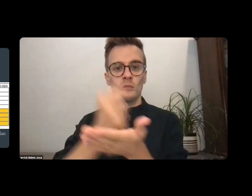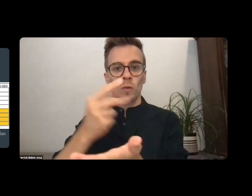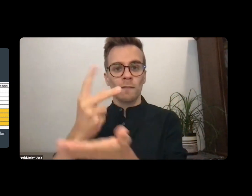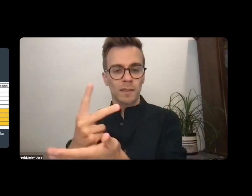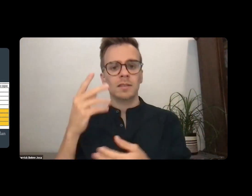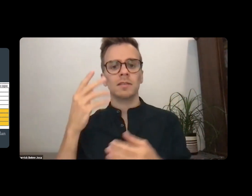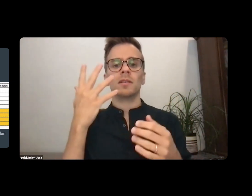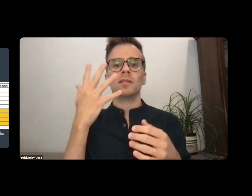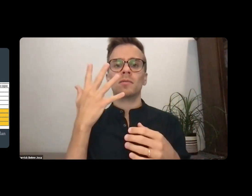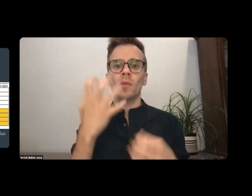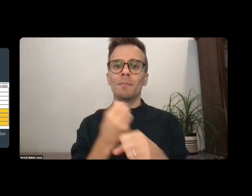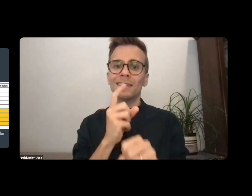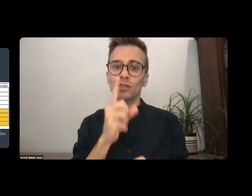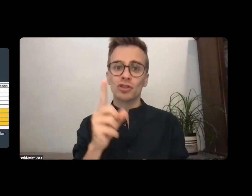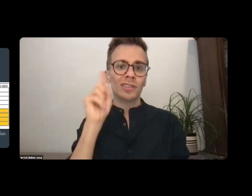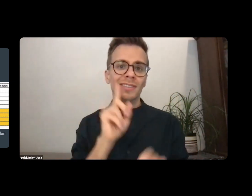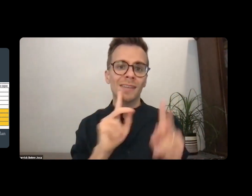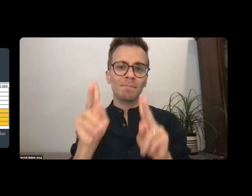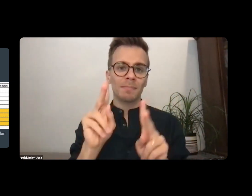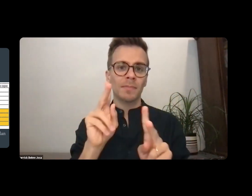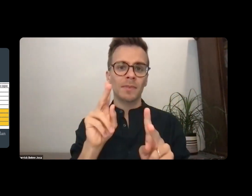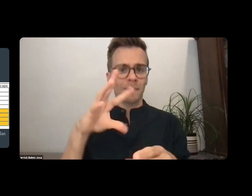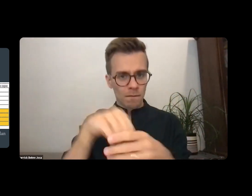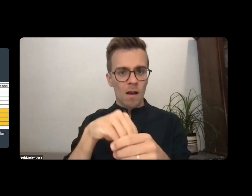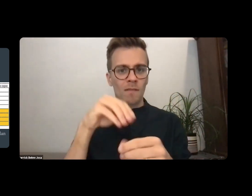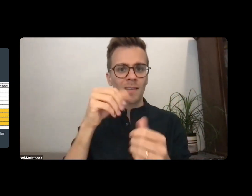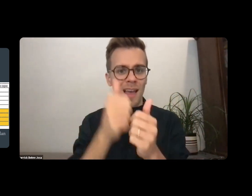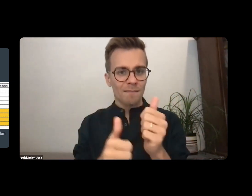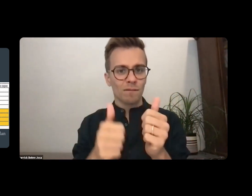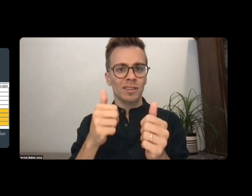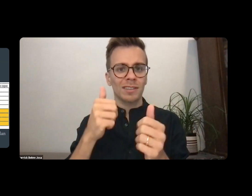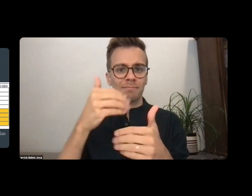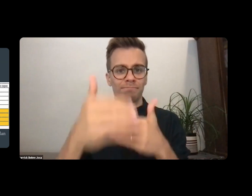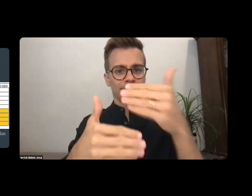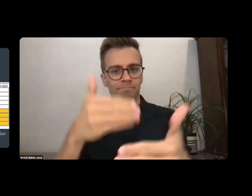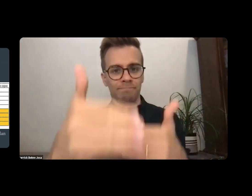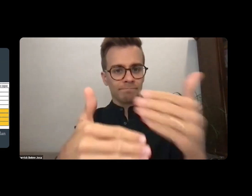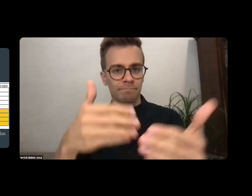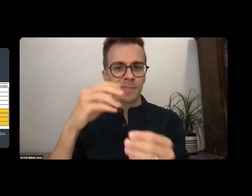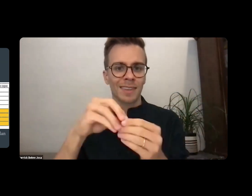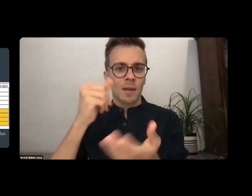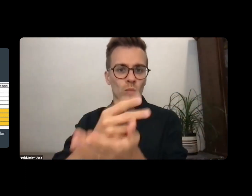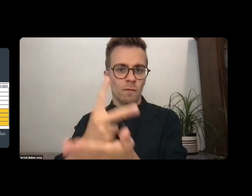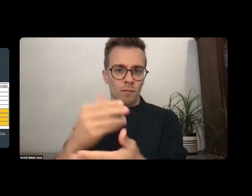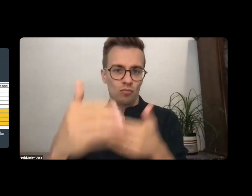For the design process and approvals, we do want to make sure that deaf individuals are